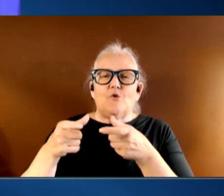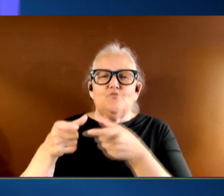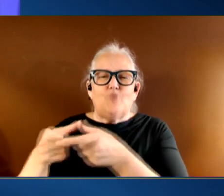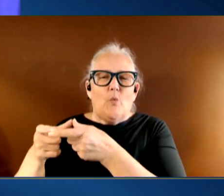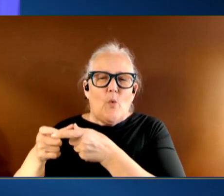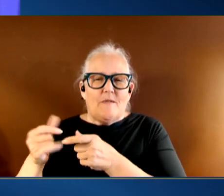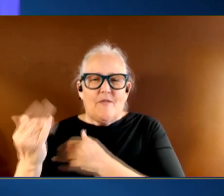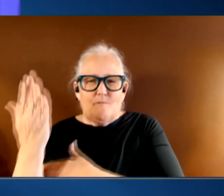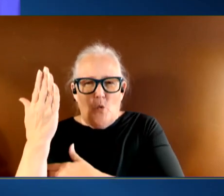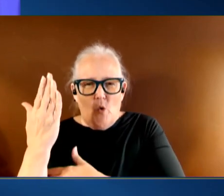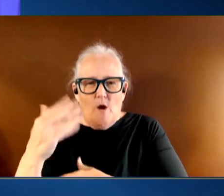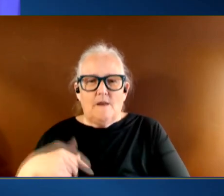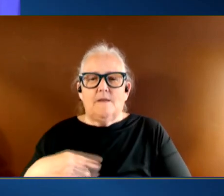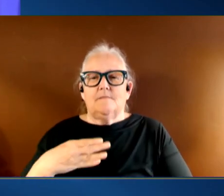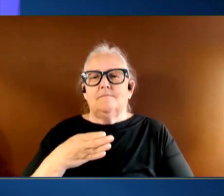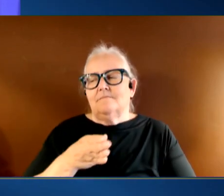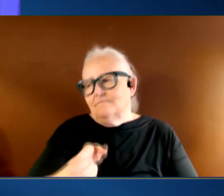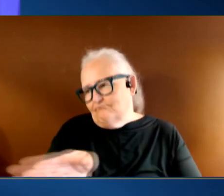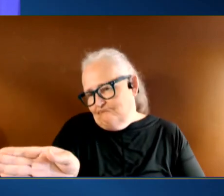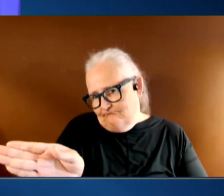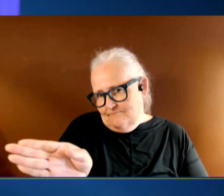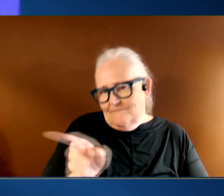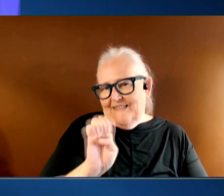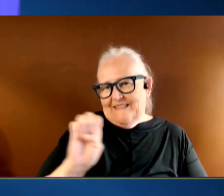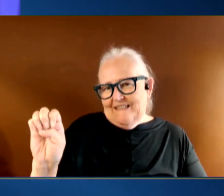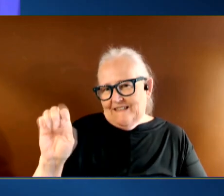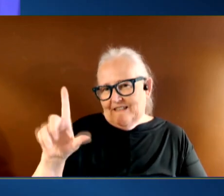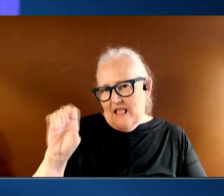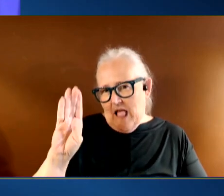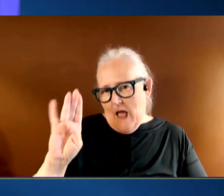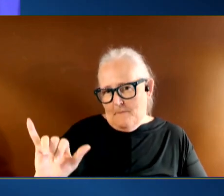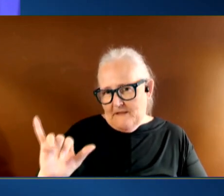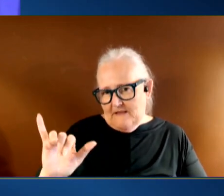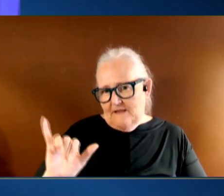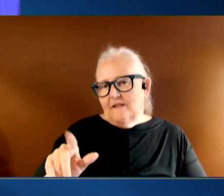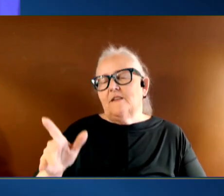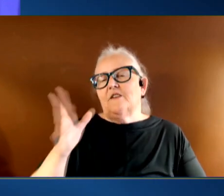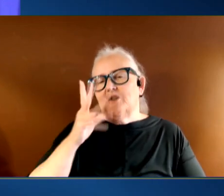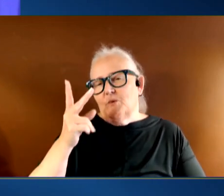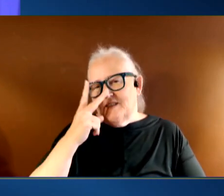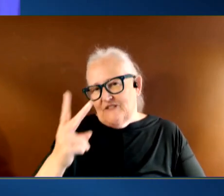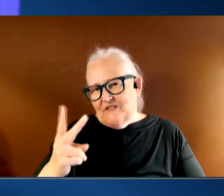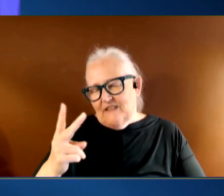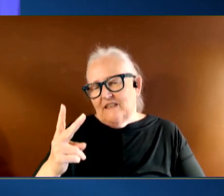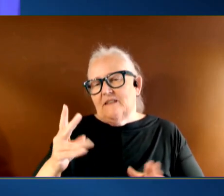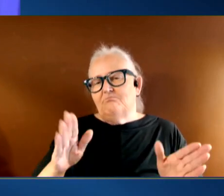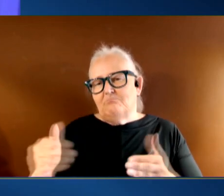take a right to our east lobby. There you'll find box lunches for everybody. We ask that you be back